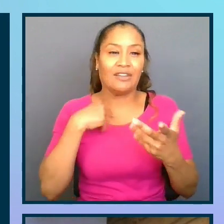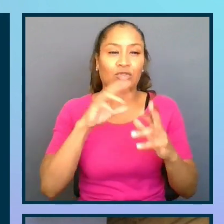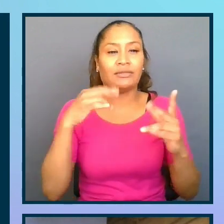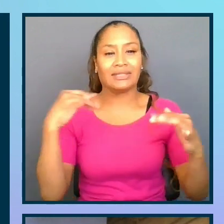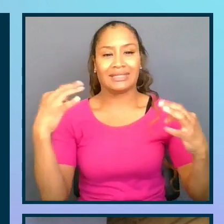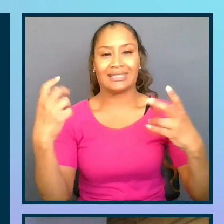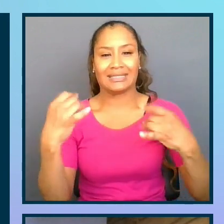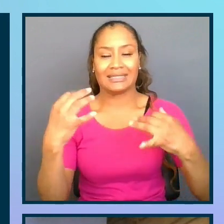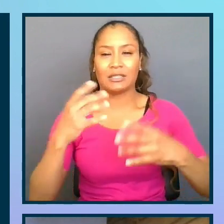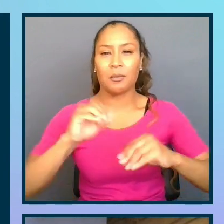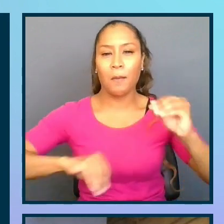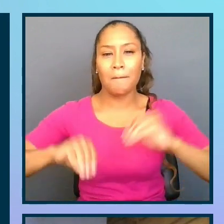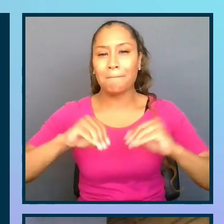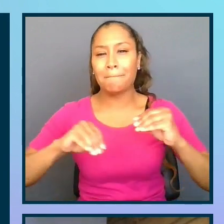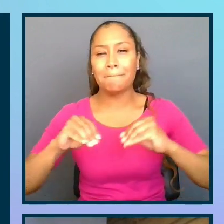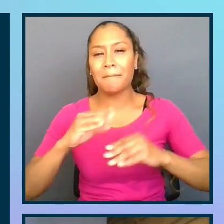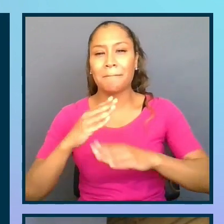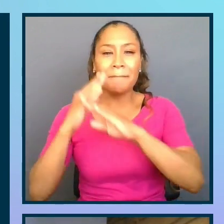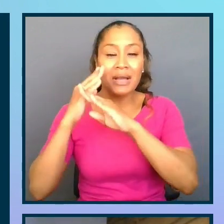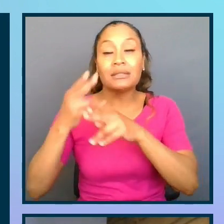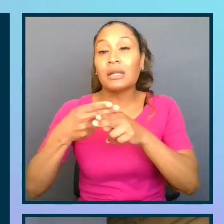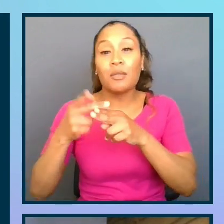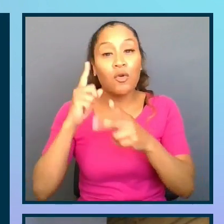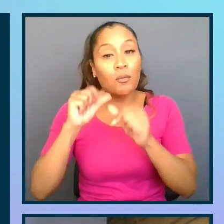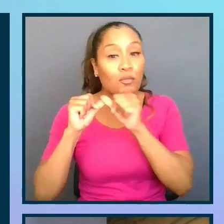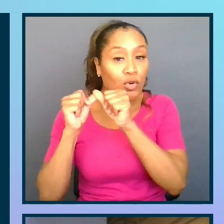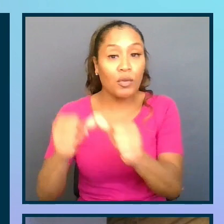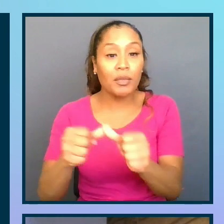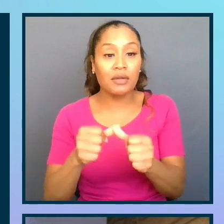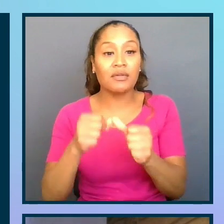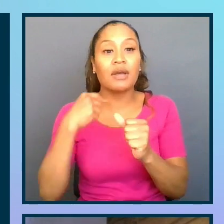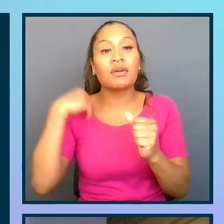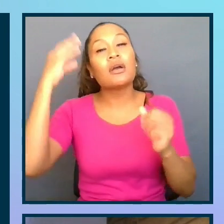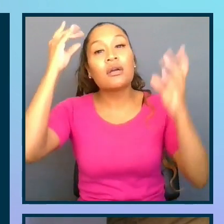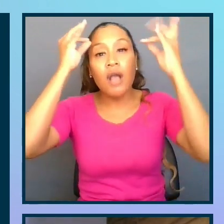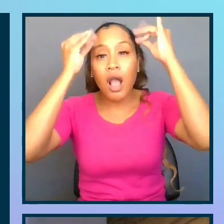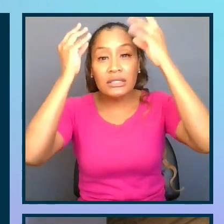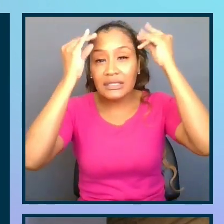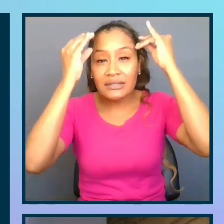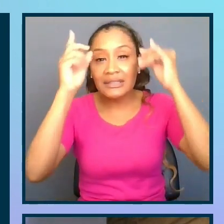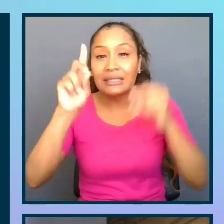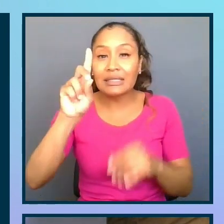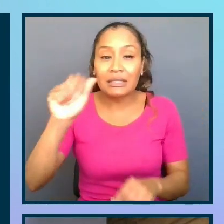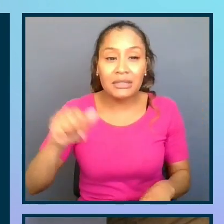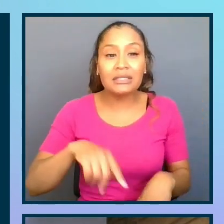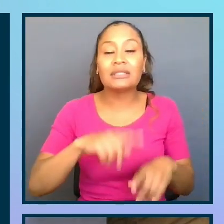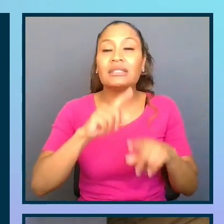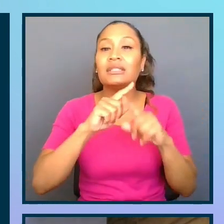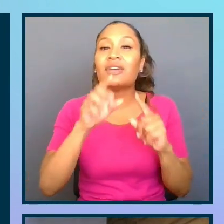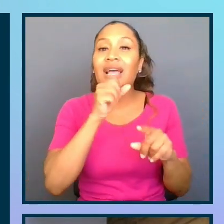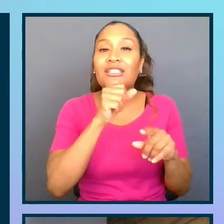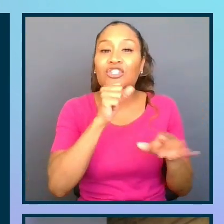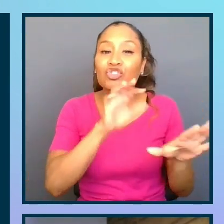temporary or permanent, use with cognitive disabilities, different age groups, young or old,